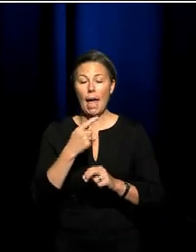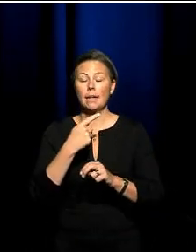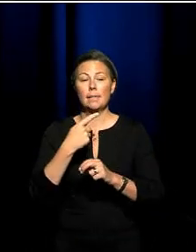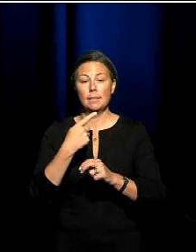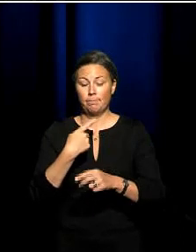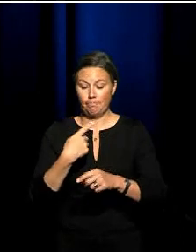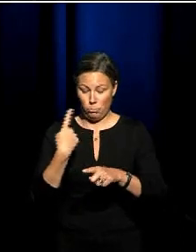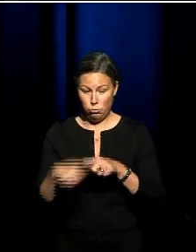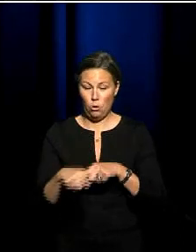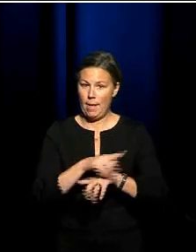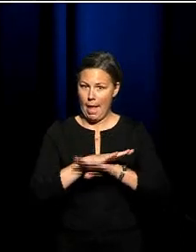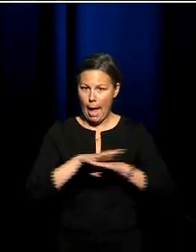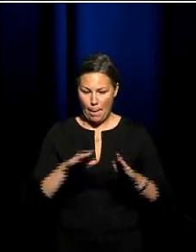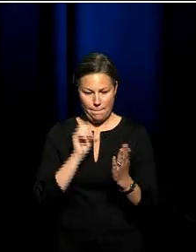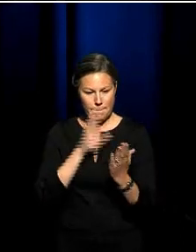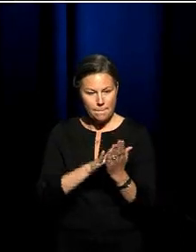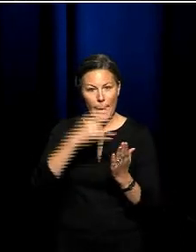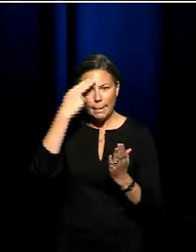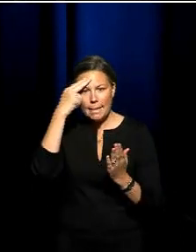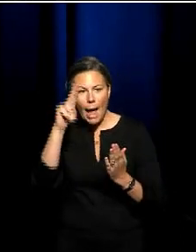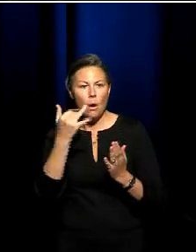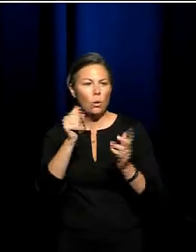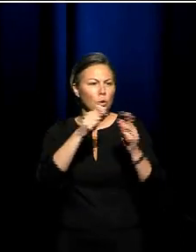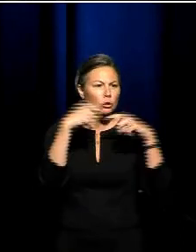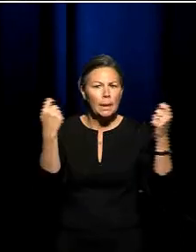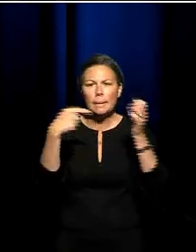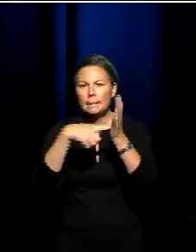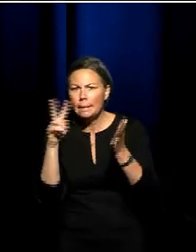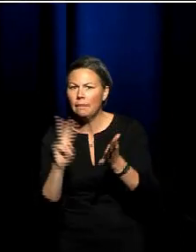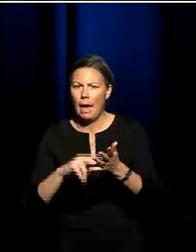being reported in the media and the Commission may use pseudonyms when